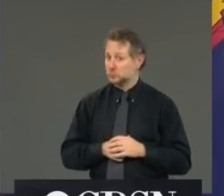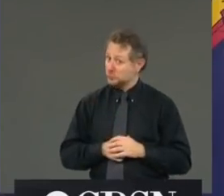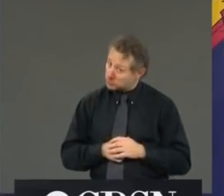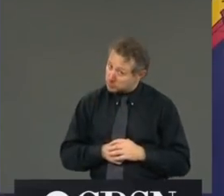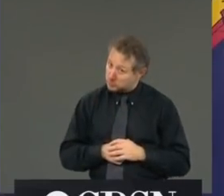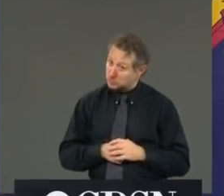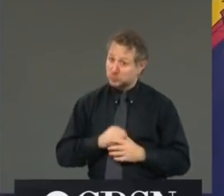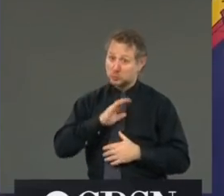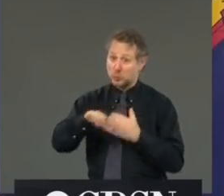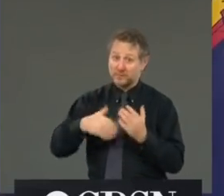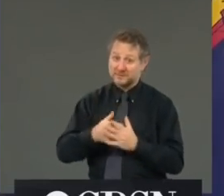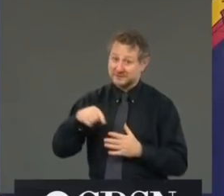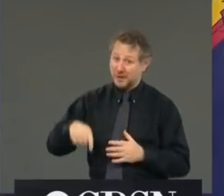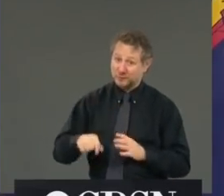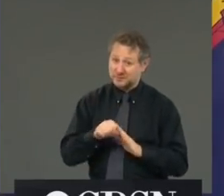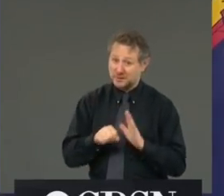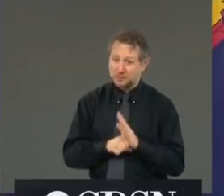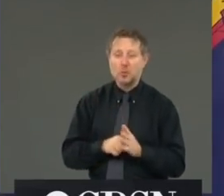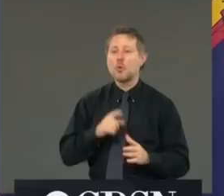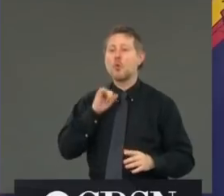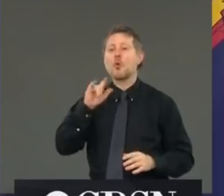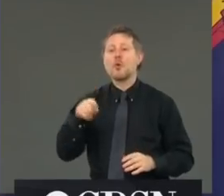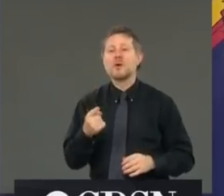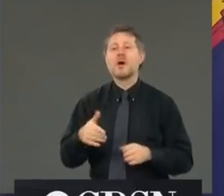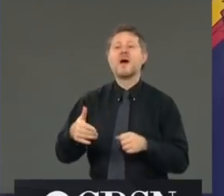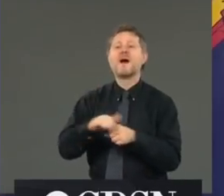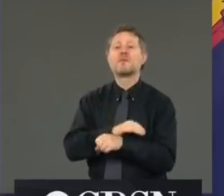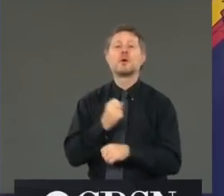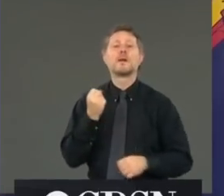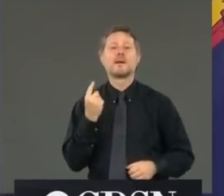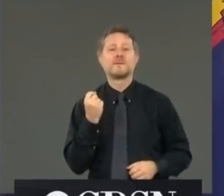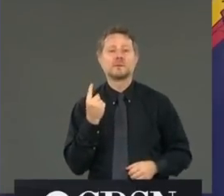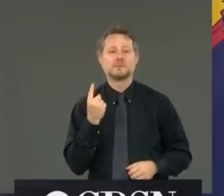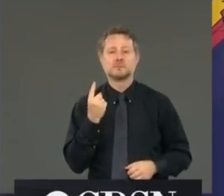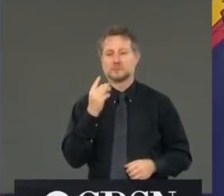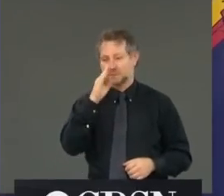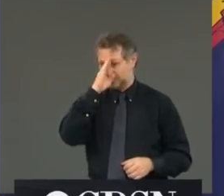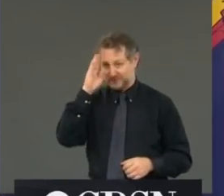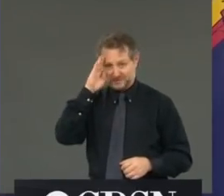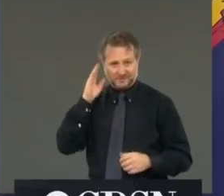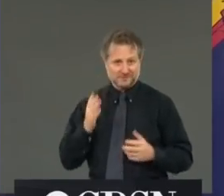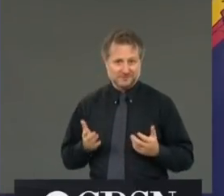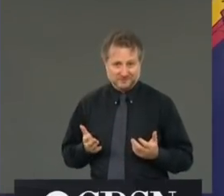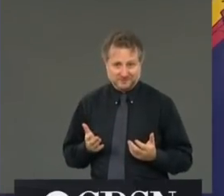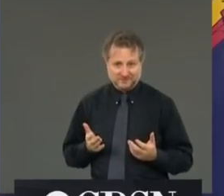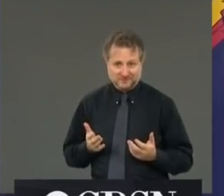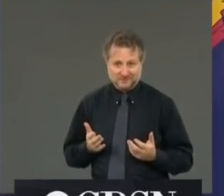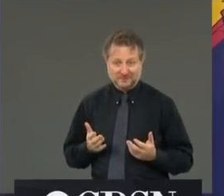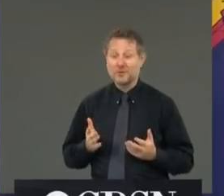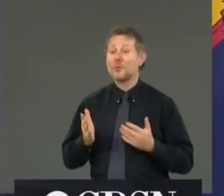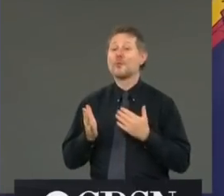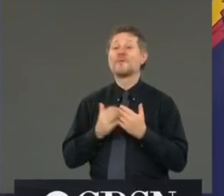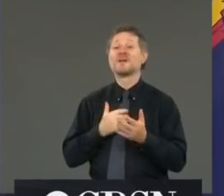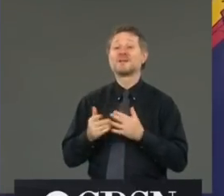H&H AND THE POLICY OF THOSE HOSPITALS IS NOT A POLICY THAT